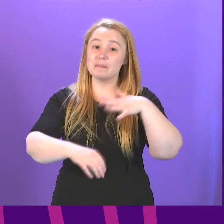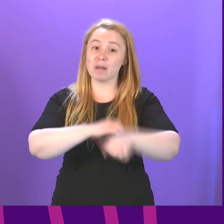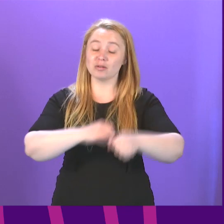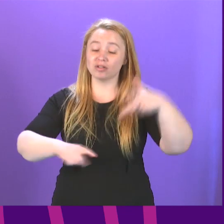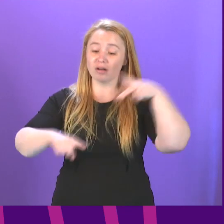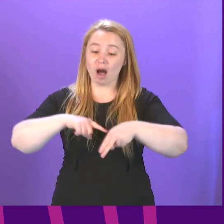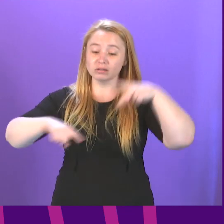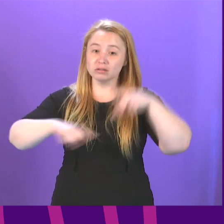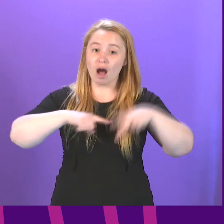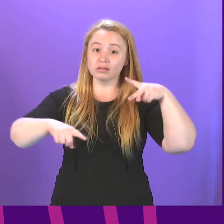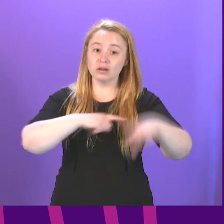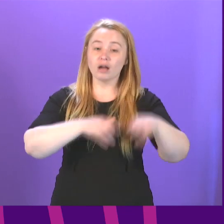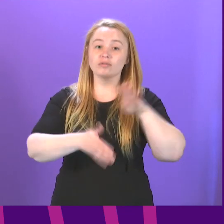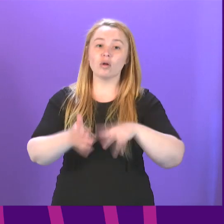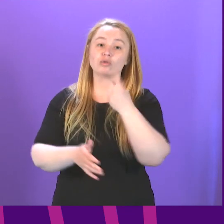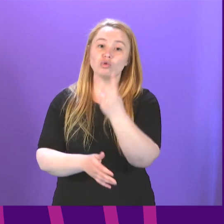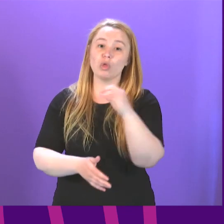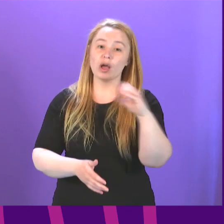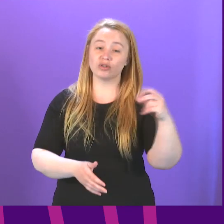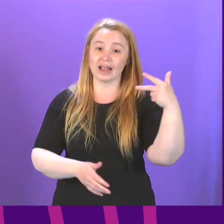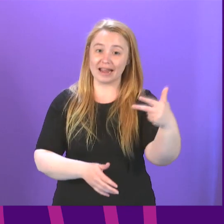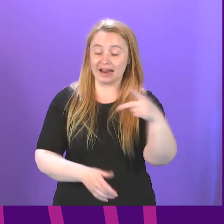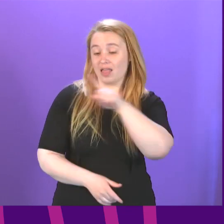which has forced colleges to consider restructuring